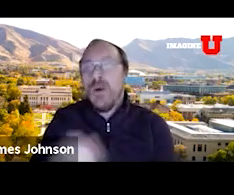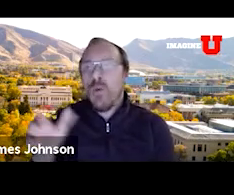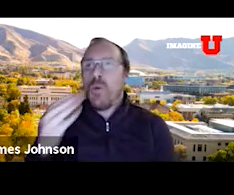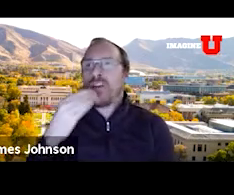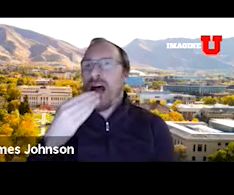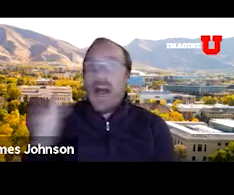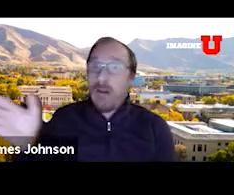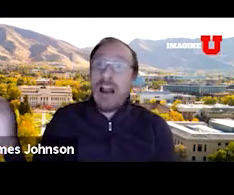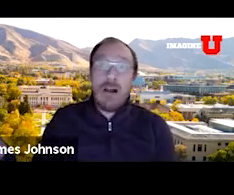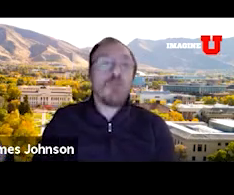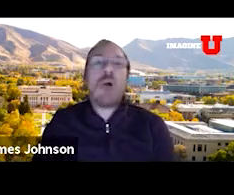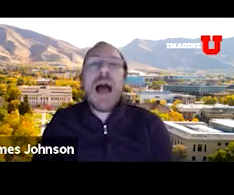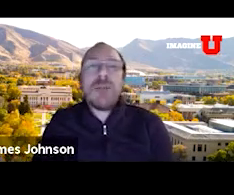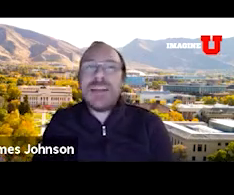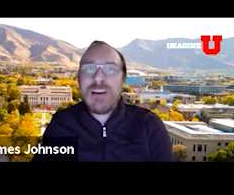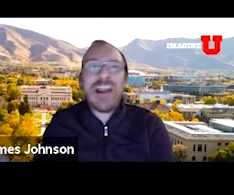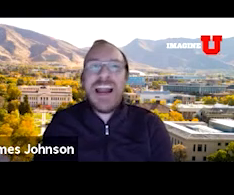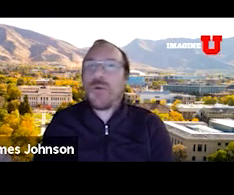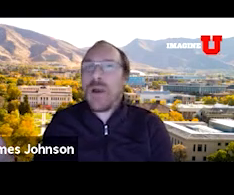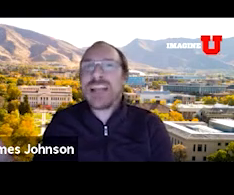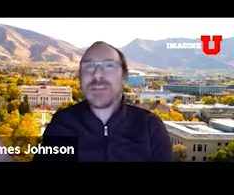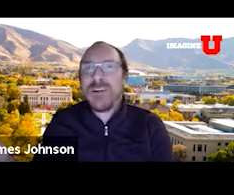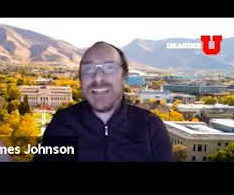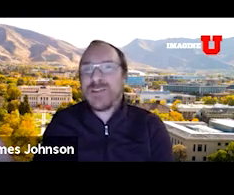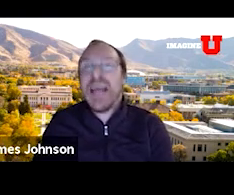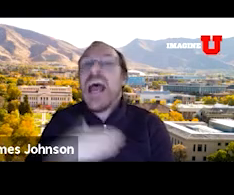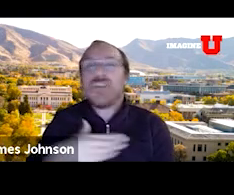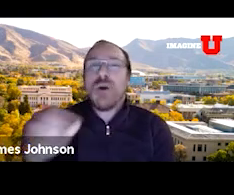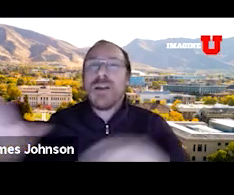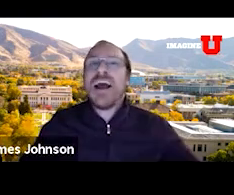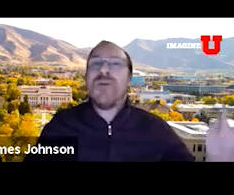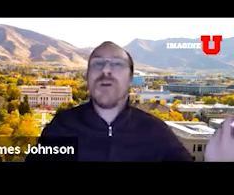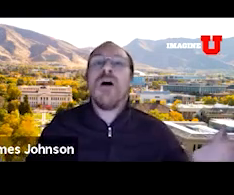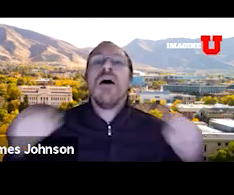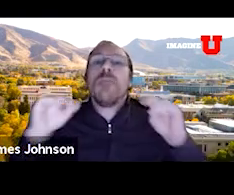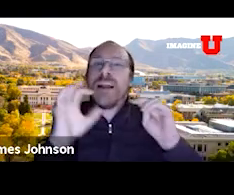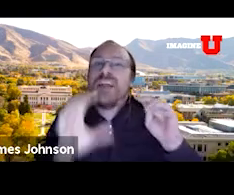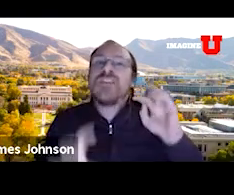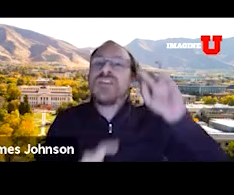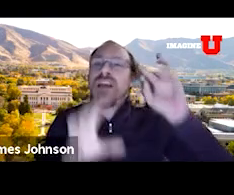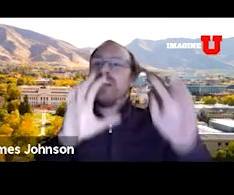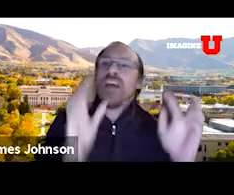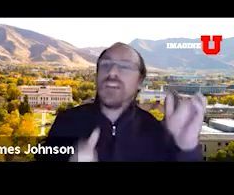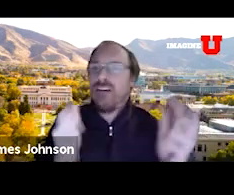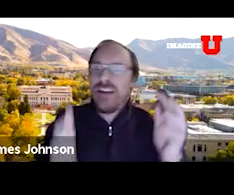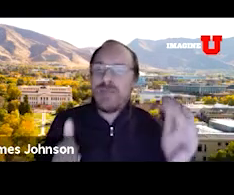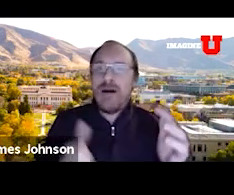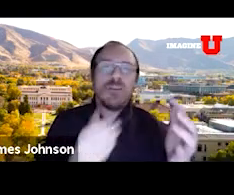was that I'm so happy that Derrick had a great experience, and so did I overall, but it is this intersectionality and balance